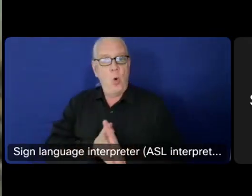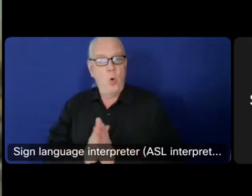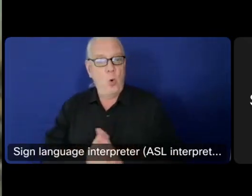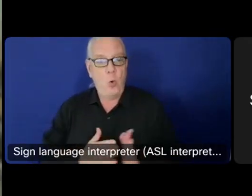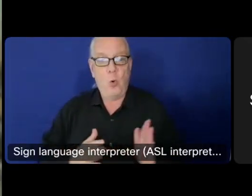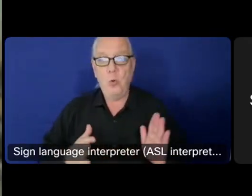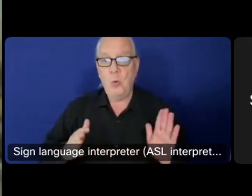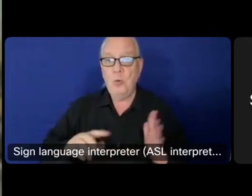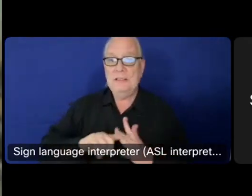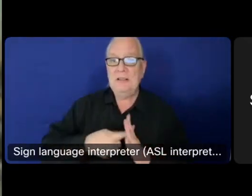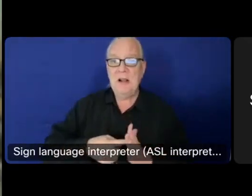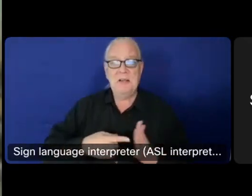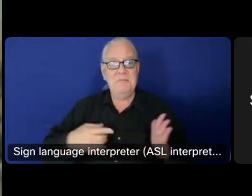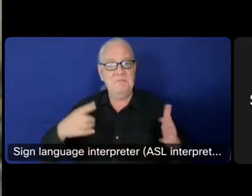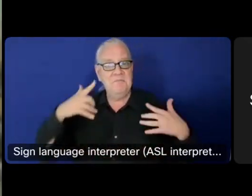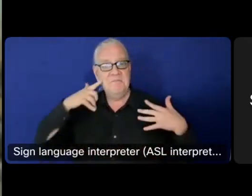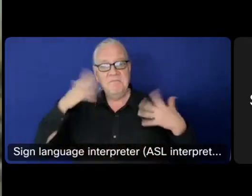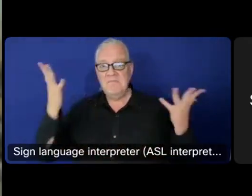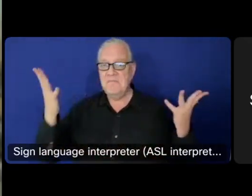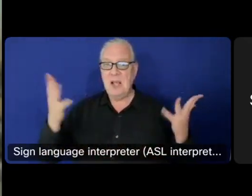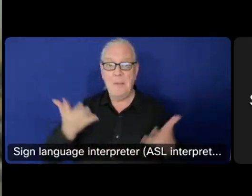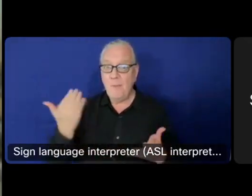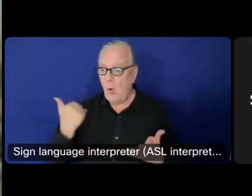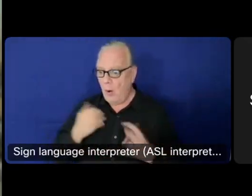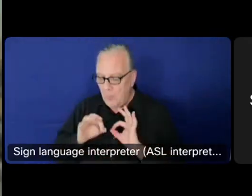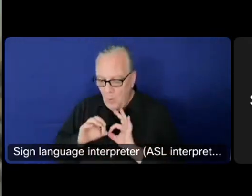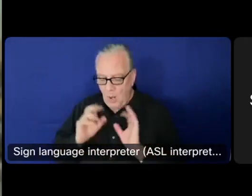not care about things that you used to care about. It's an age